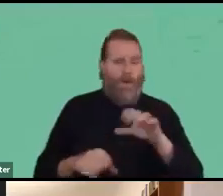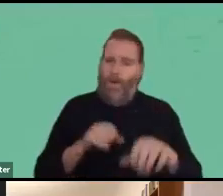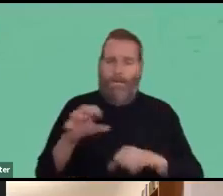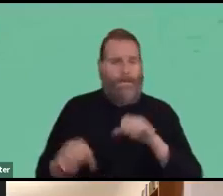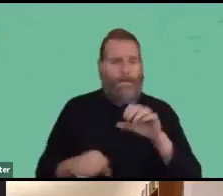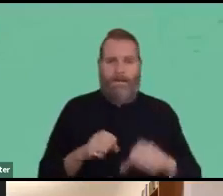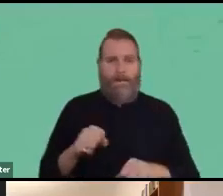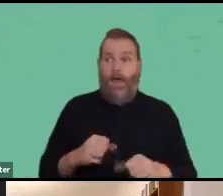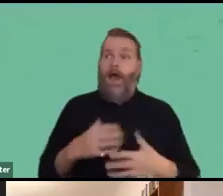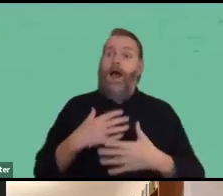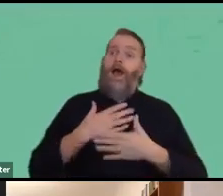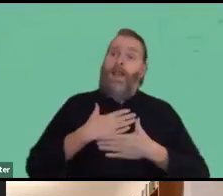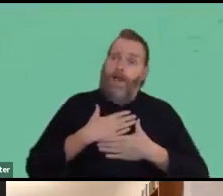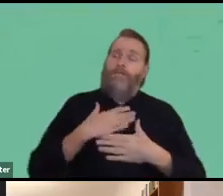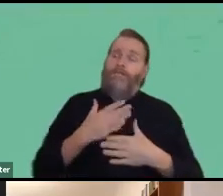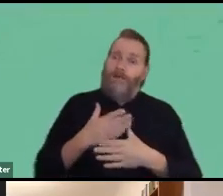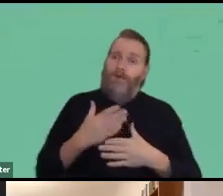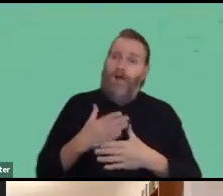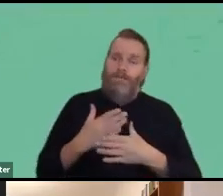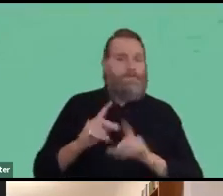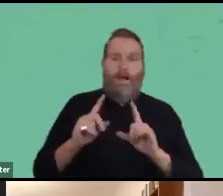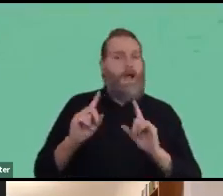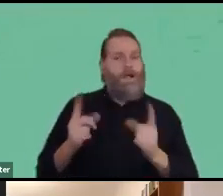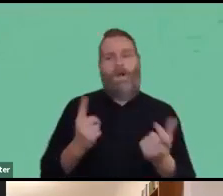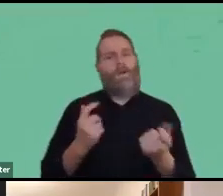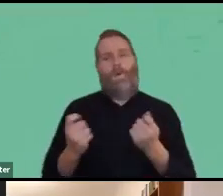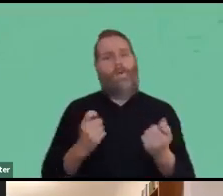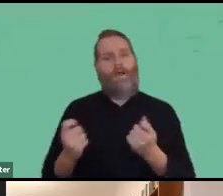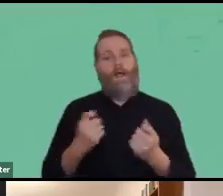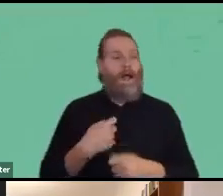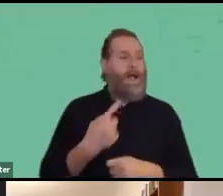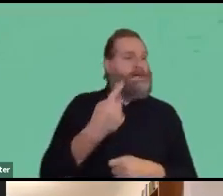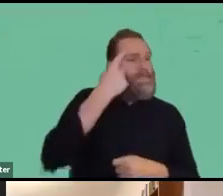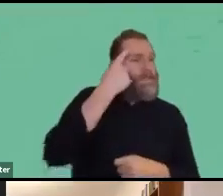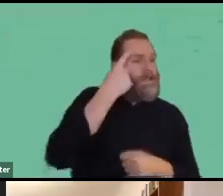I’m having to consider other positions outside of the civil service I want to stay where I am